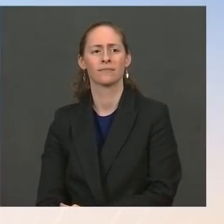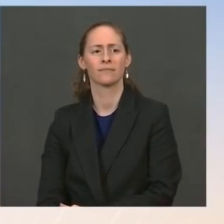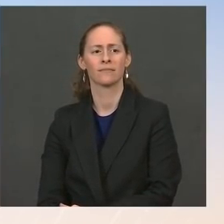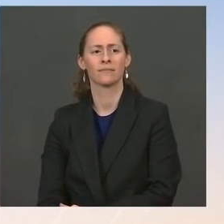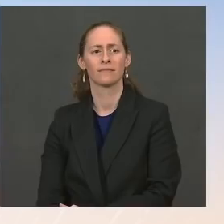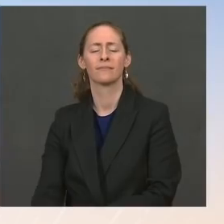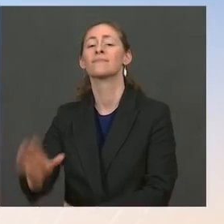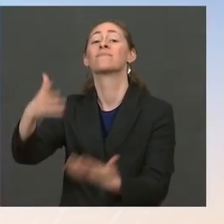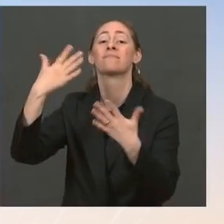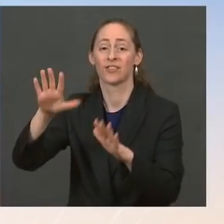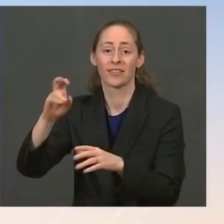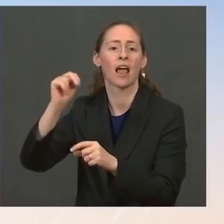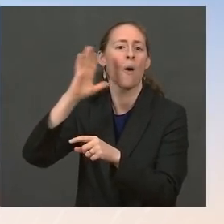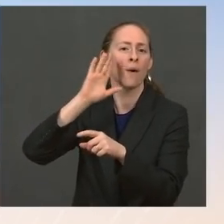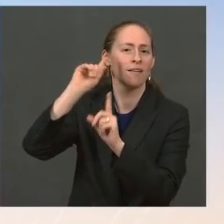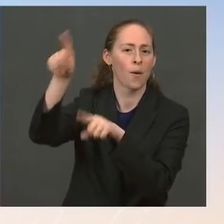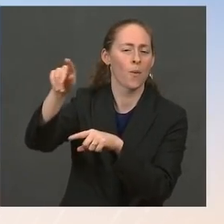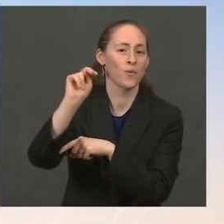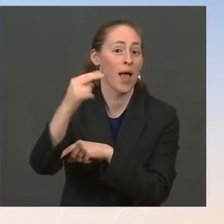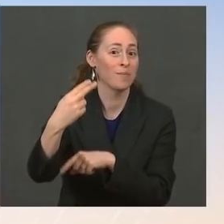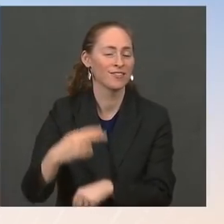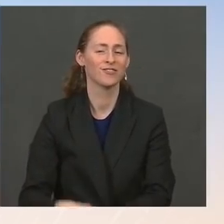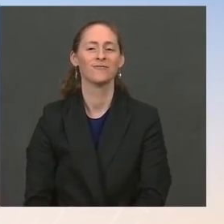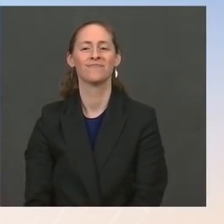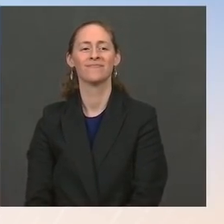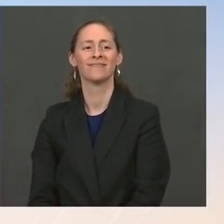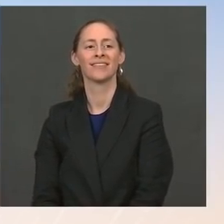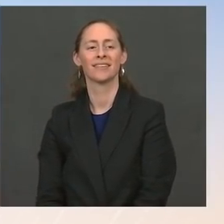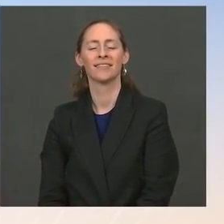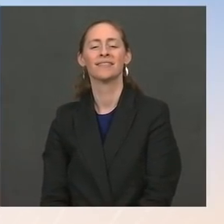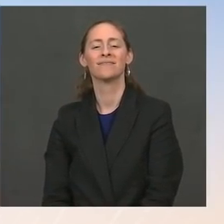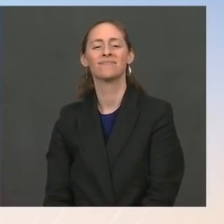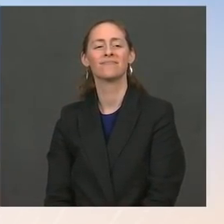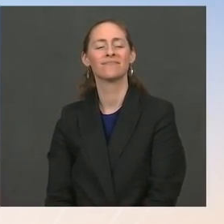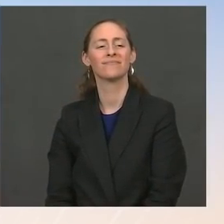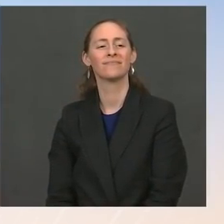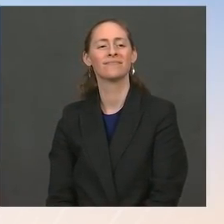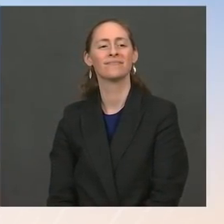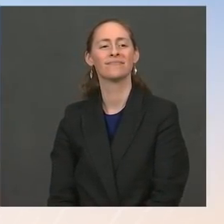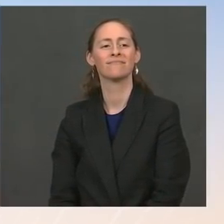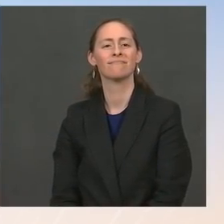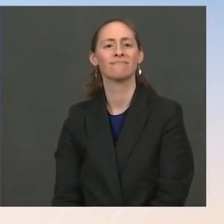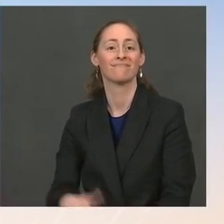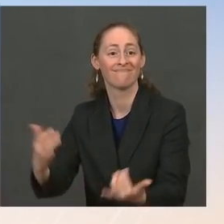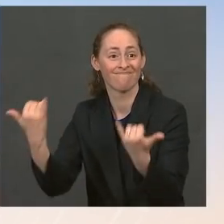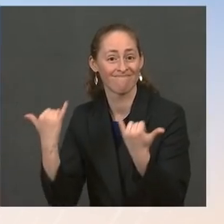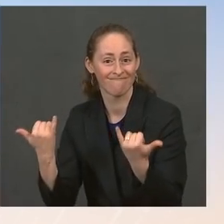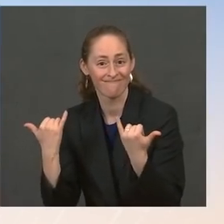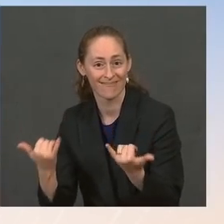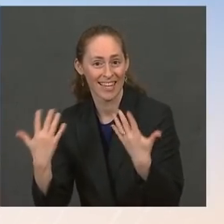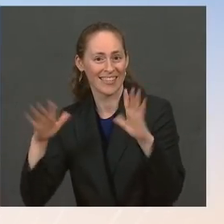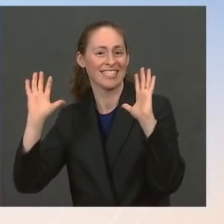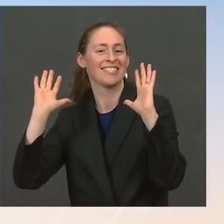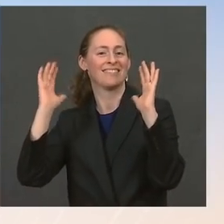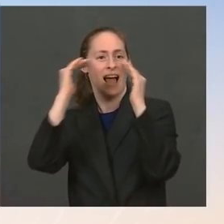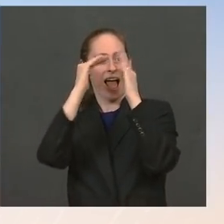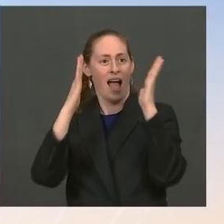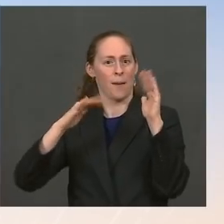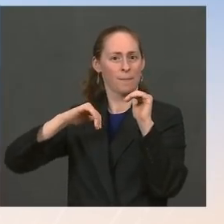Now that the bill has passed the House, can you talk a little bit about the game plan in the days and weeks ahead to get it through the Senate?